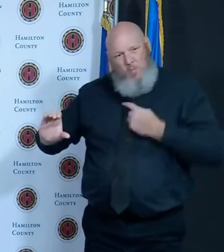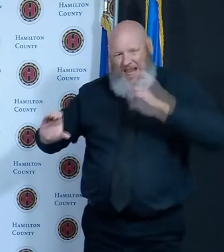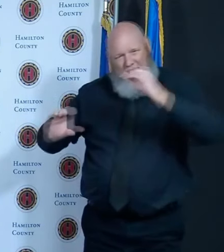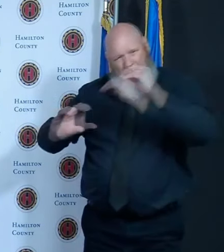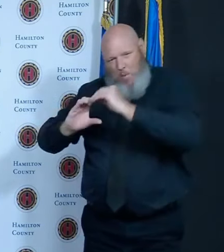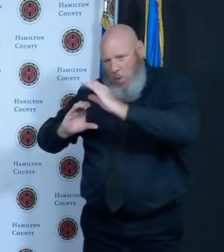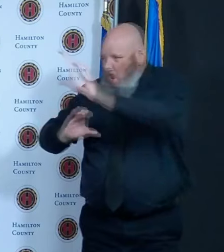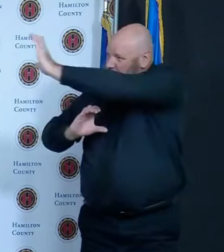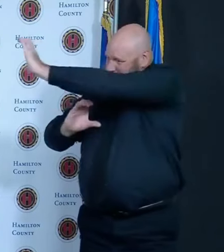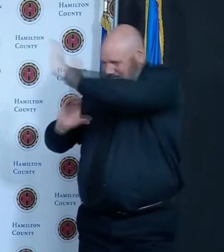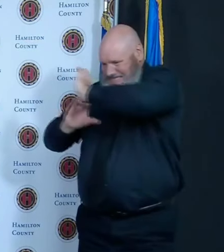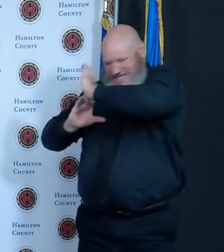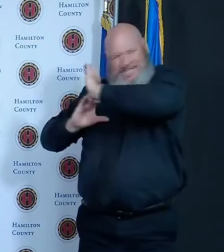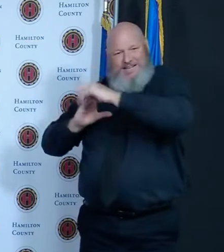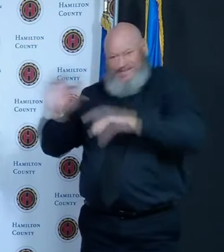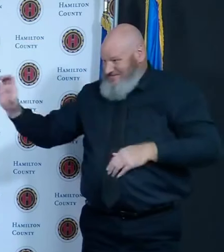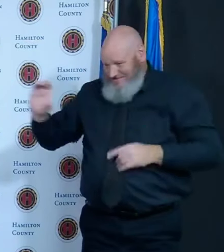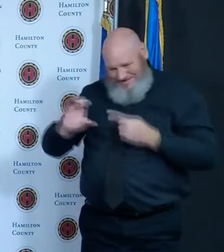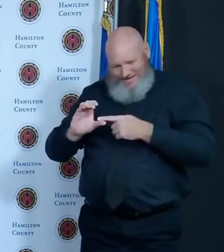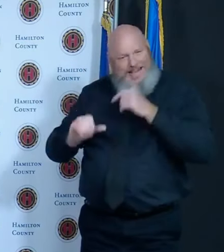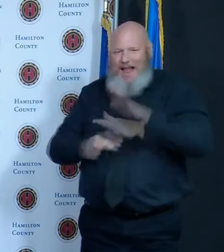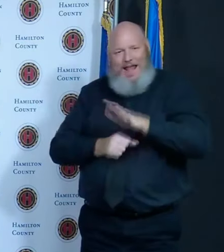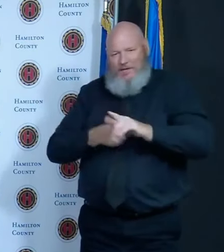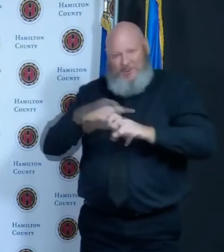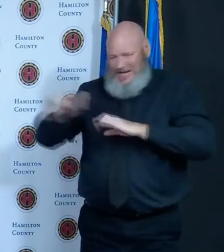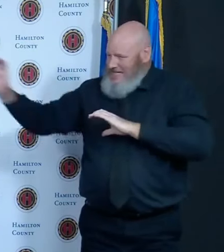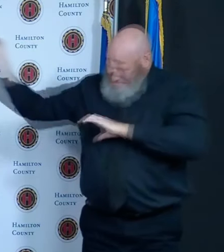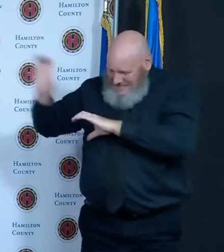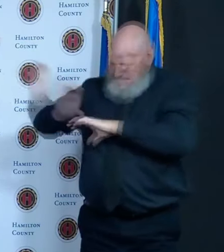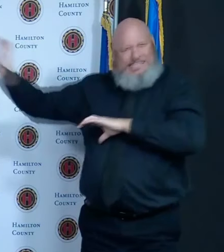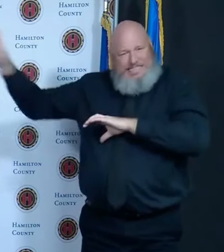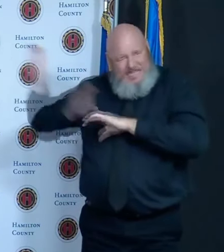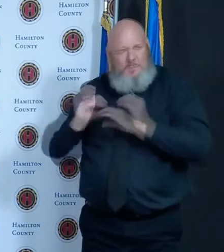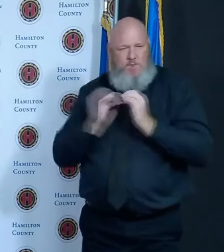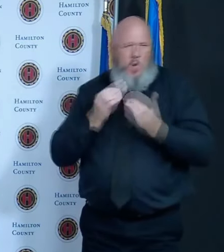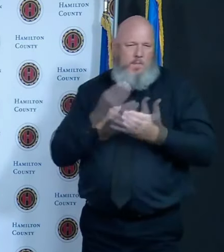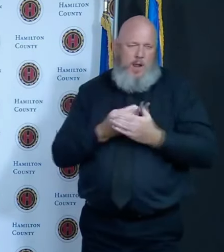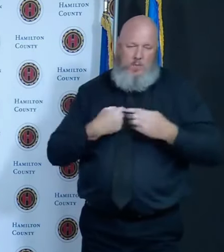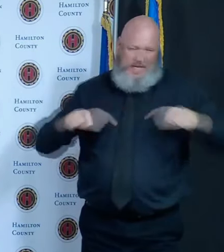local governments but the PPP is probably the highest priority when it